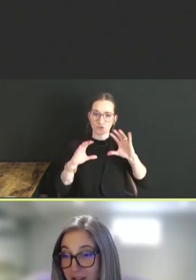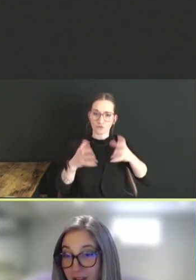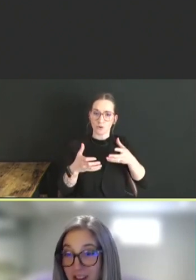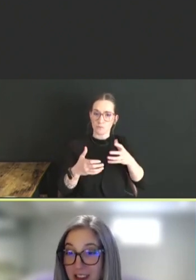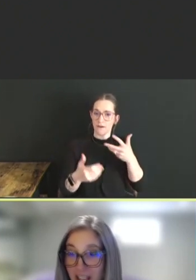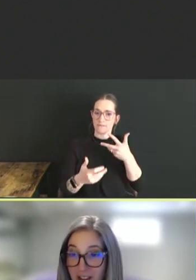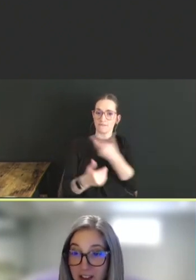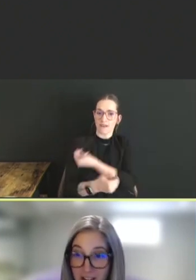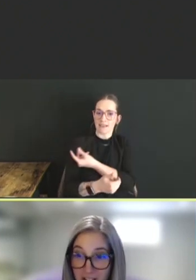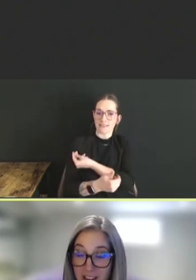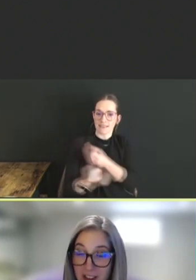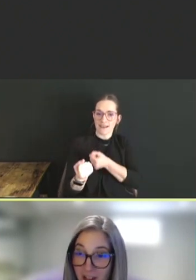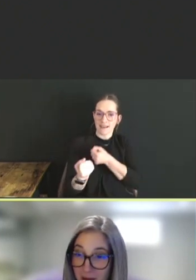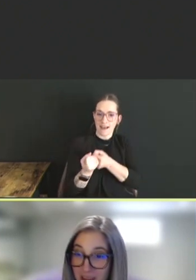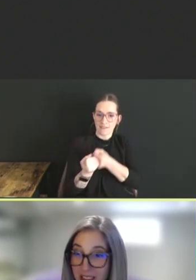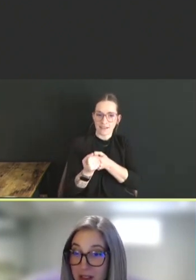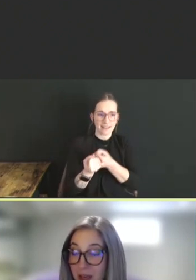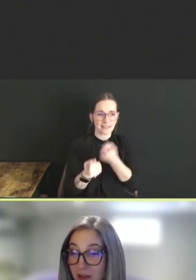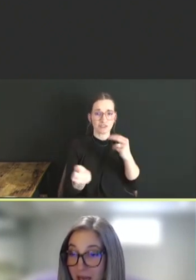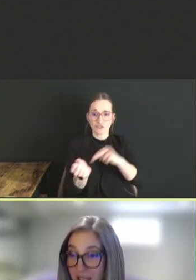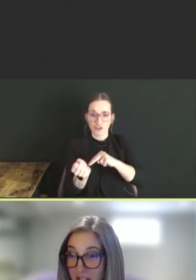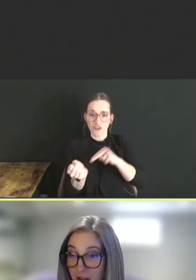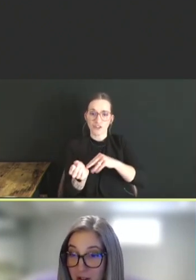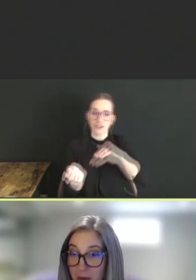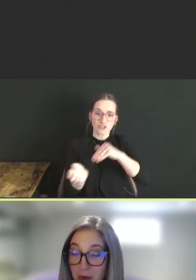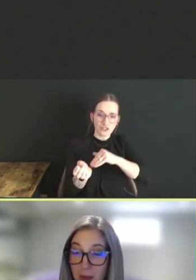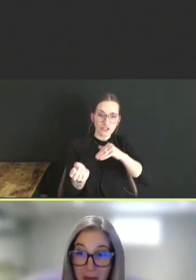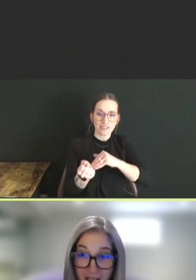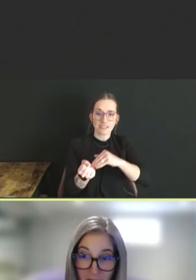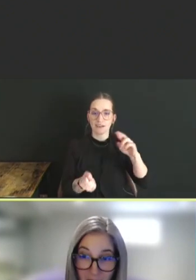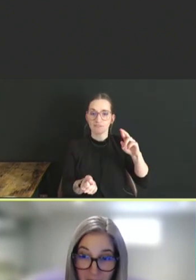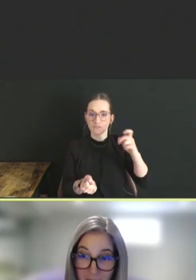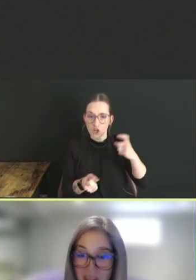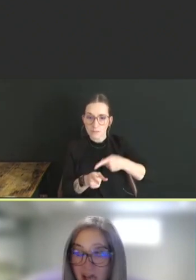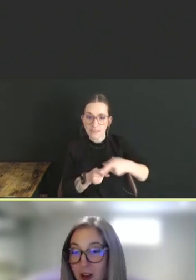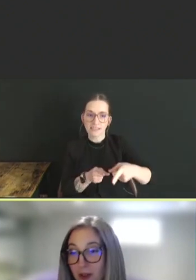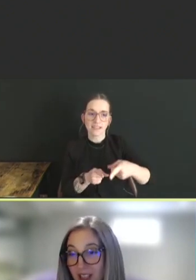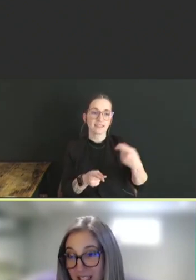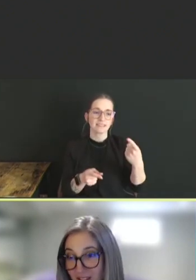doctors, nurses, pharmacists, we have patient groups, we have public health groups, we have